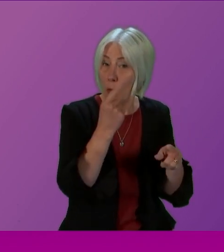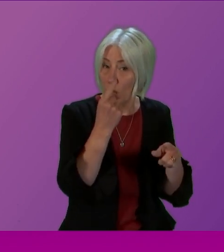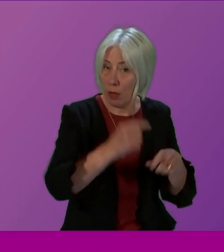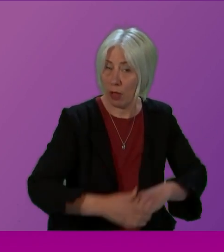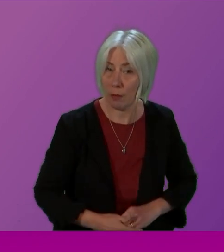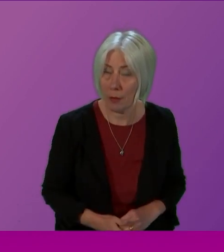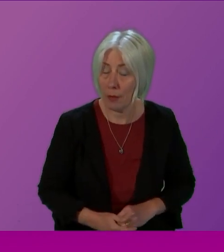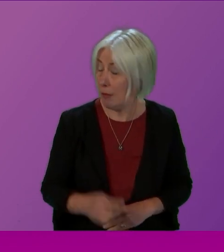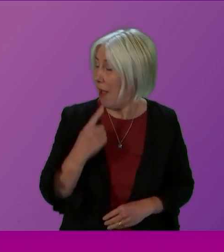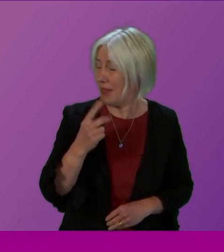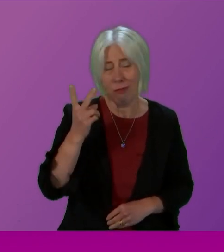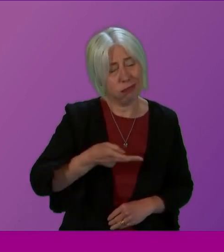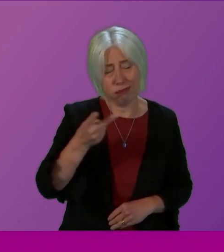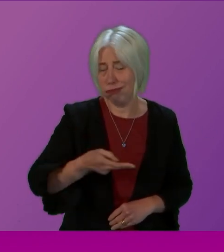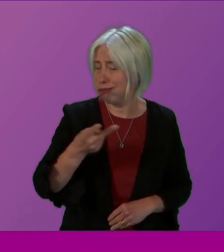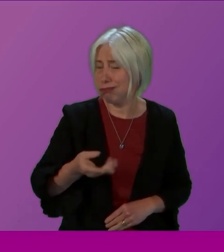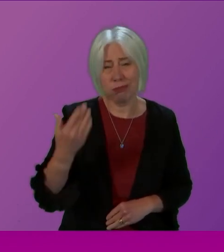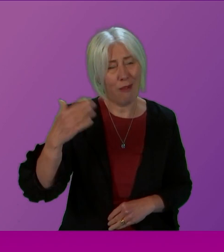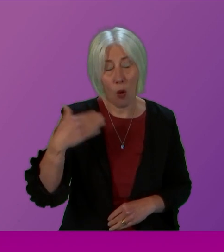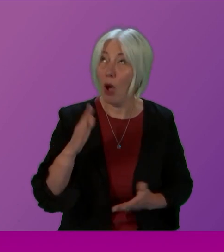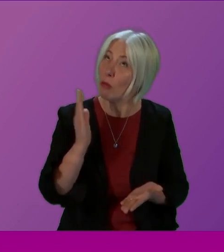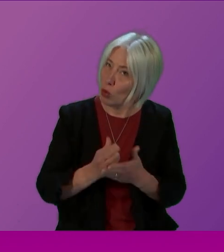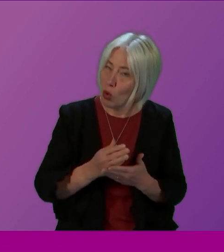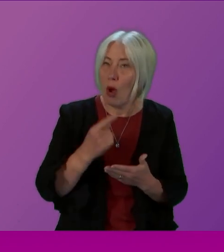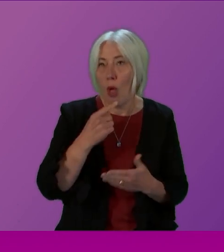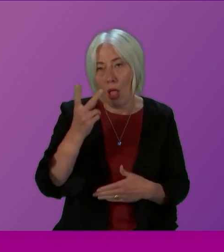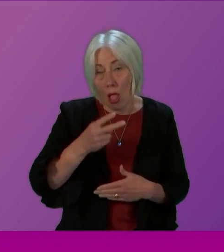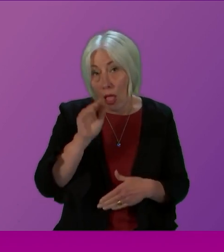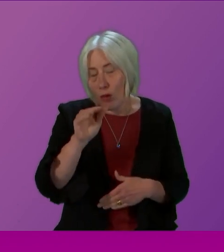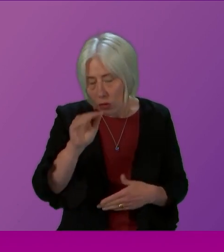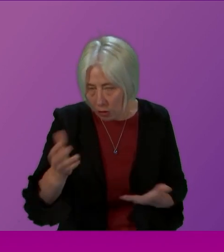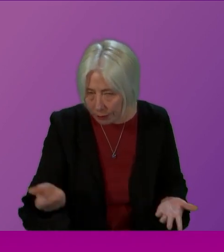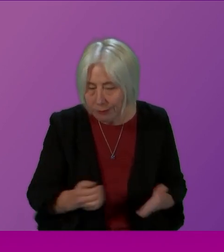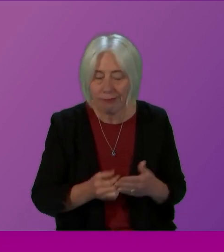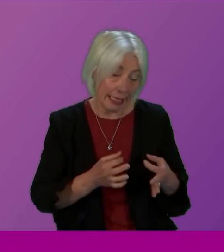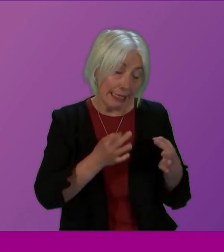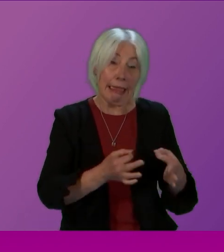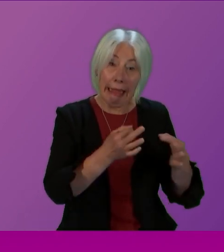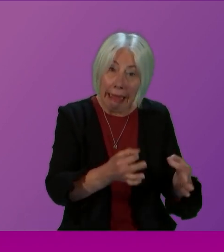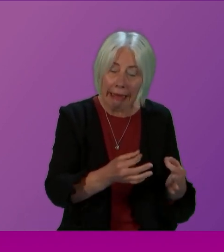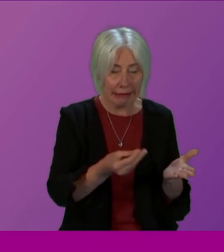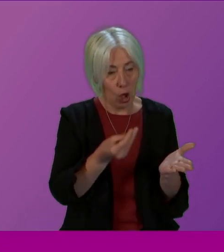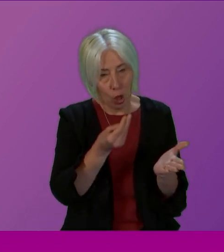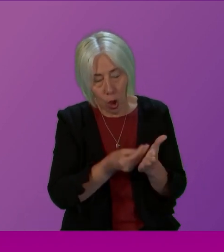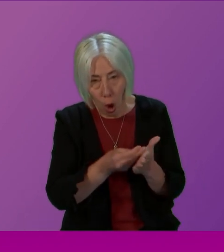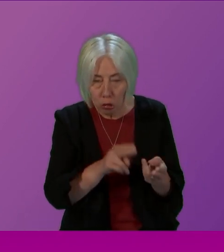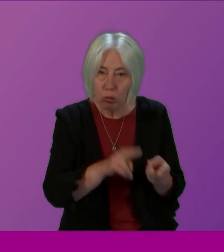I have said many times before, and I will undoubtedly say many times again, that the delays and the cost overruns are deeply regrettable.